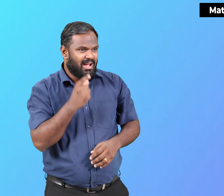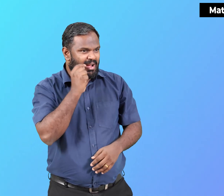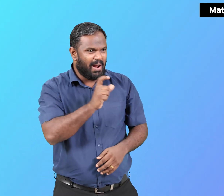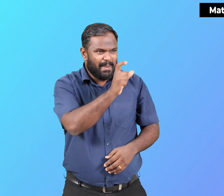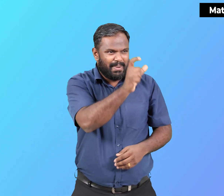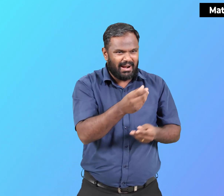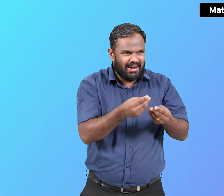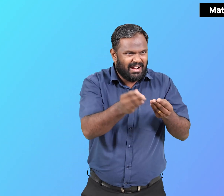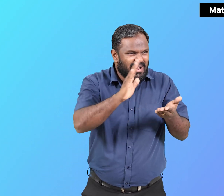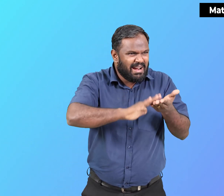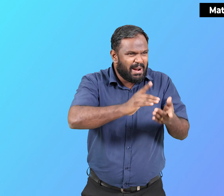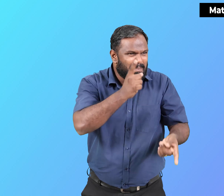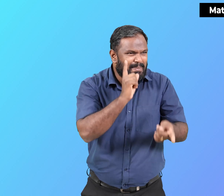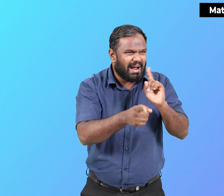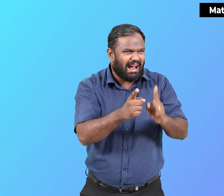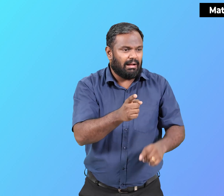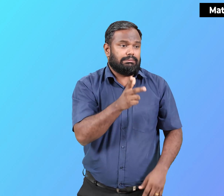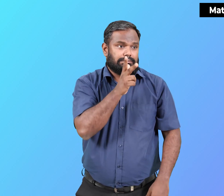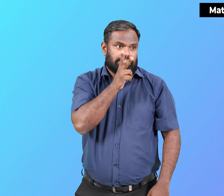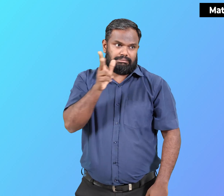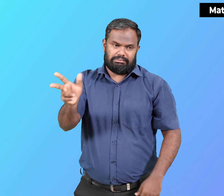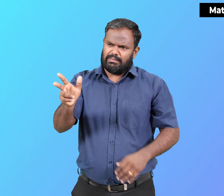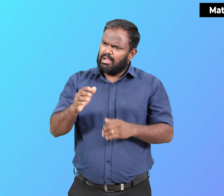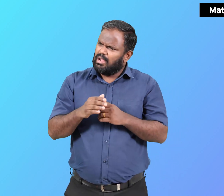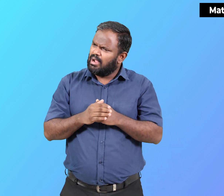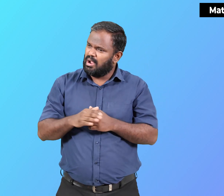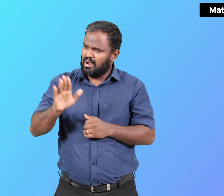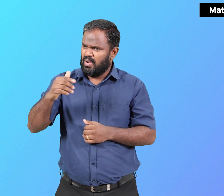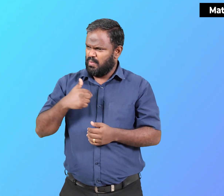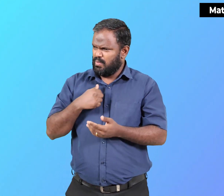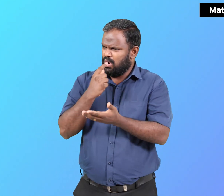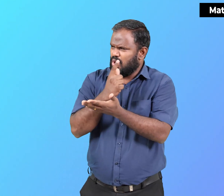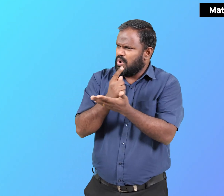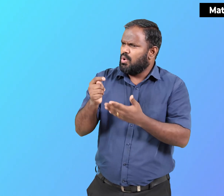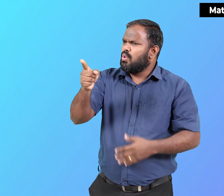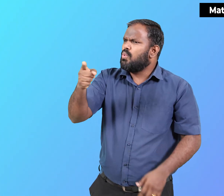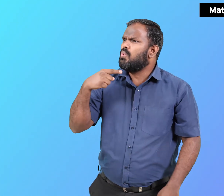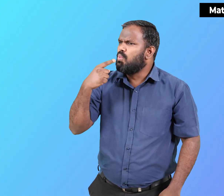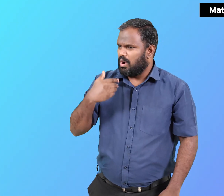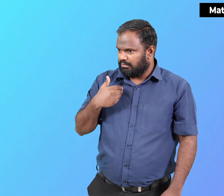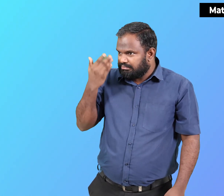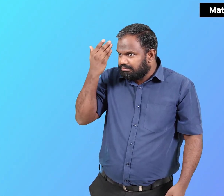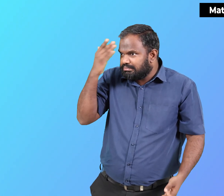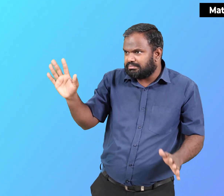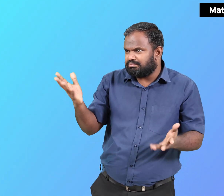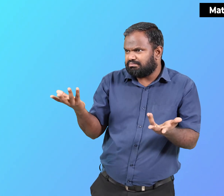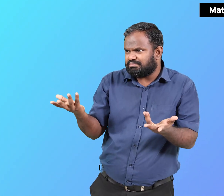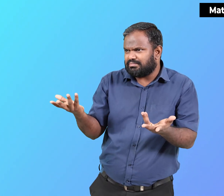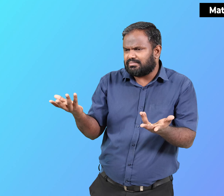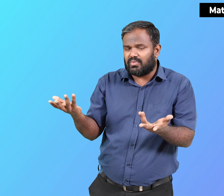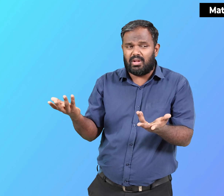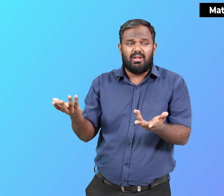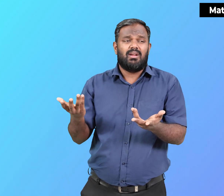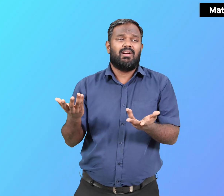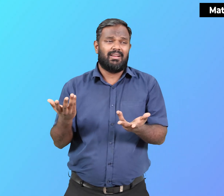“But the bridegroom answered, ‘Certainly not! I don’t even know you.’